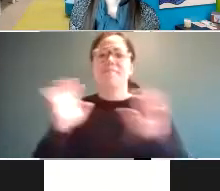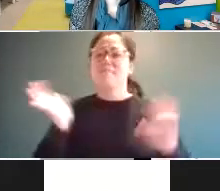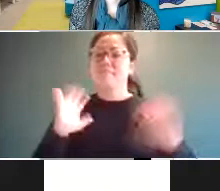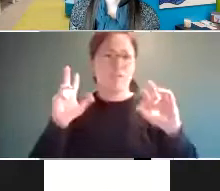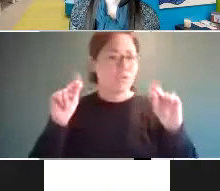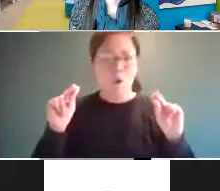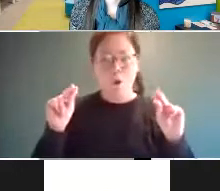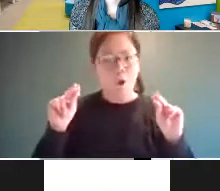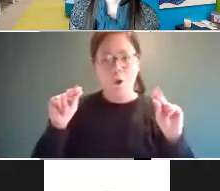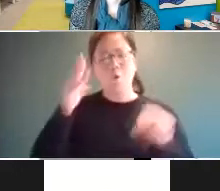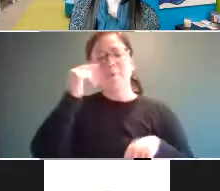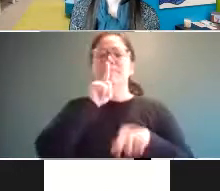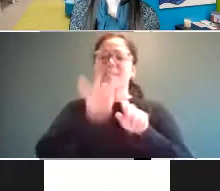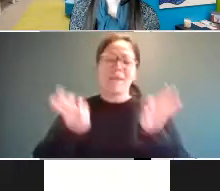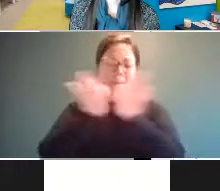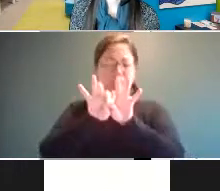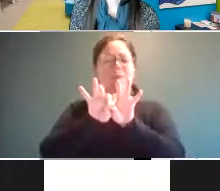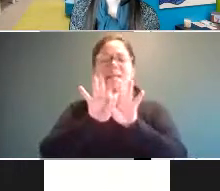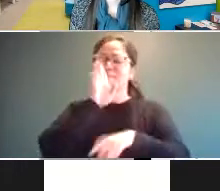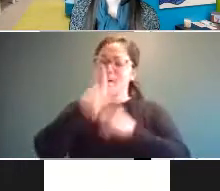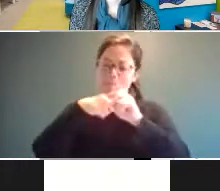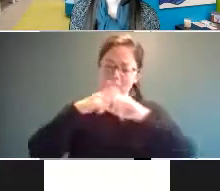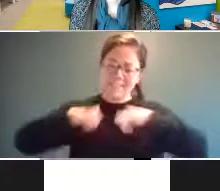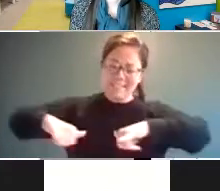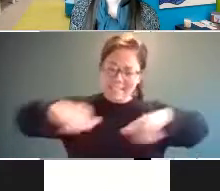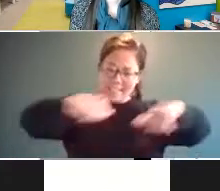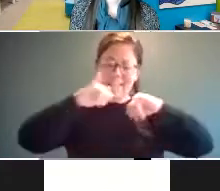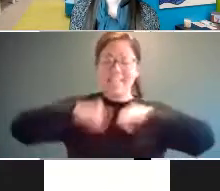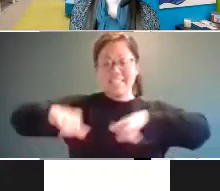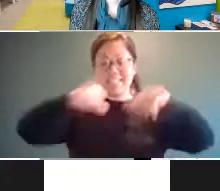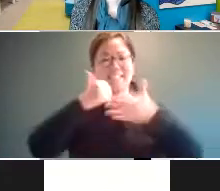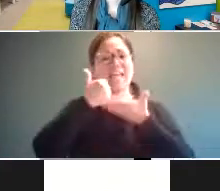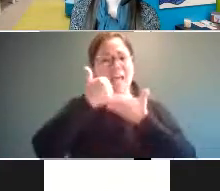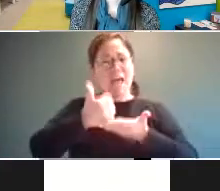are about consistency and that consistency is the key to building trust,